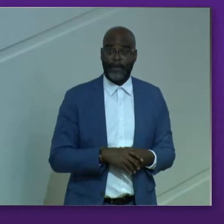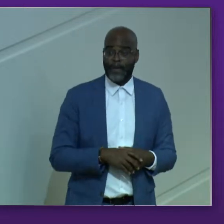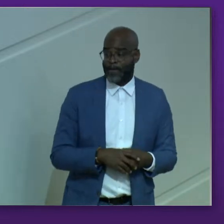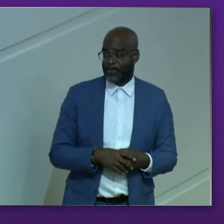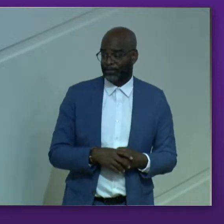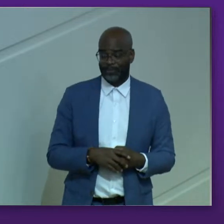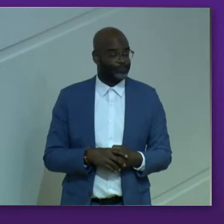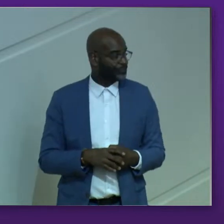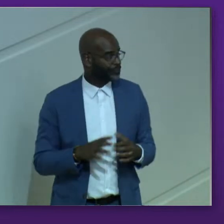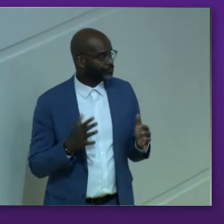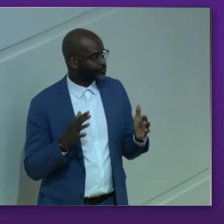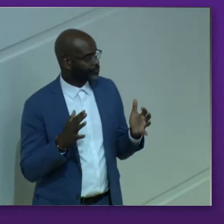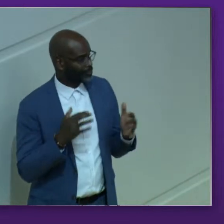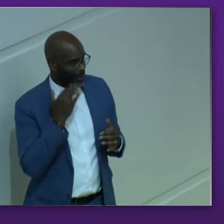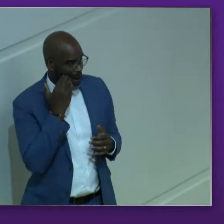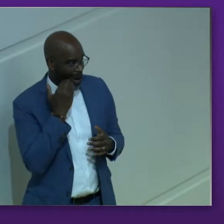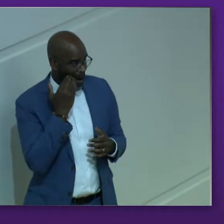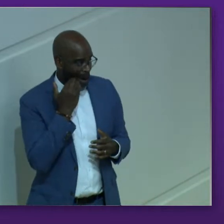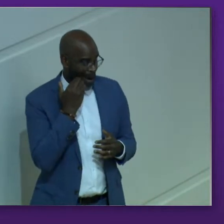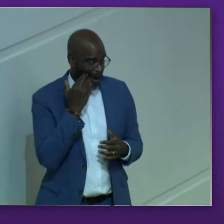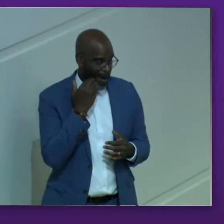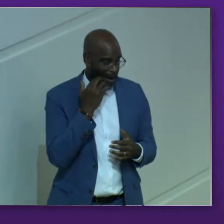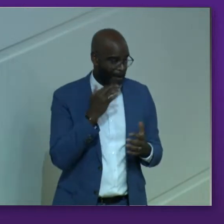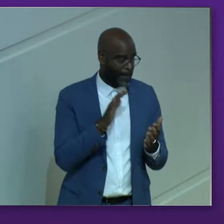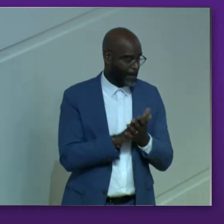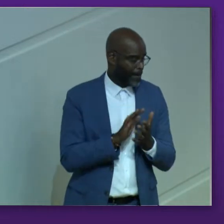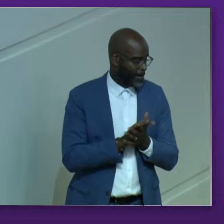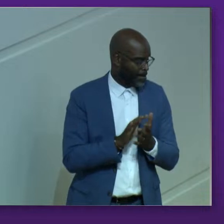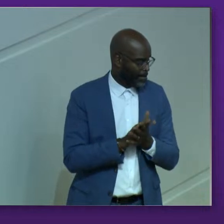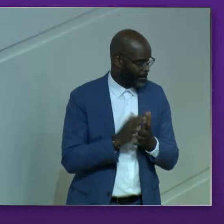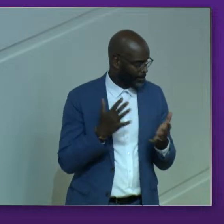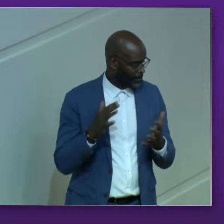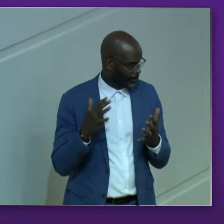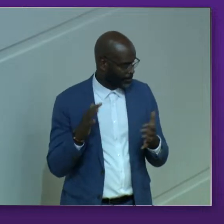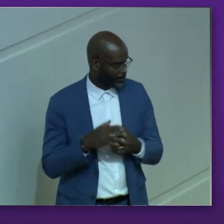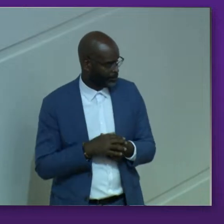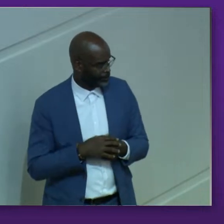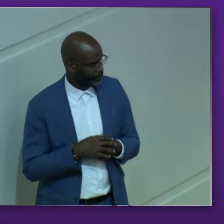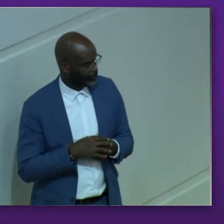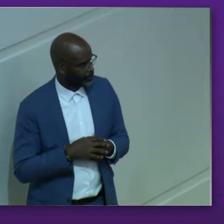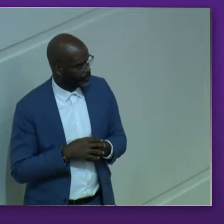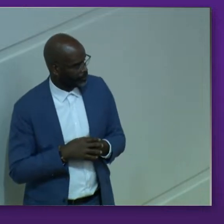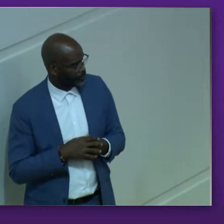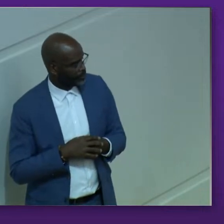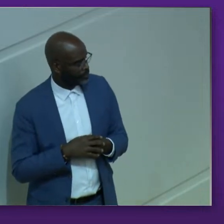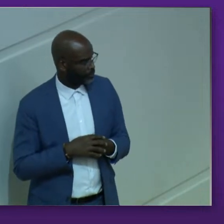MANYUNITS IN THE COLLEGE 'S